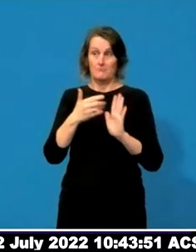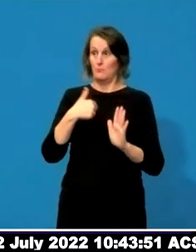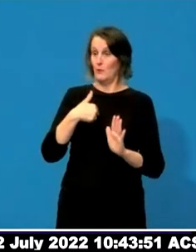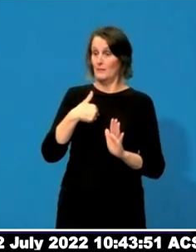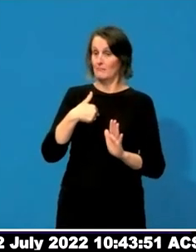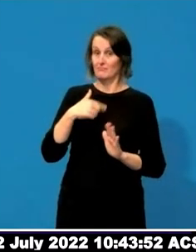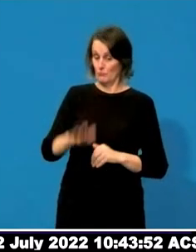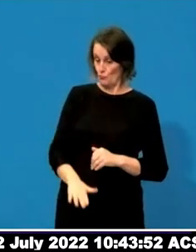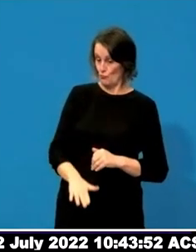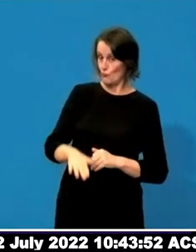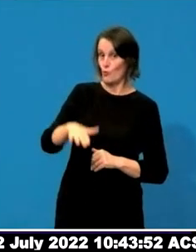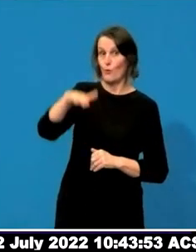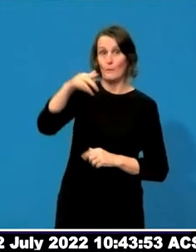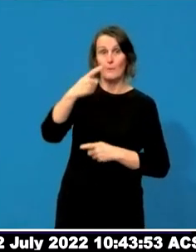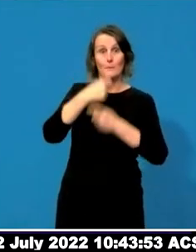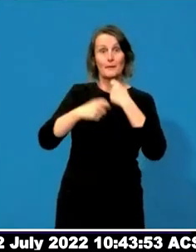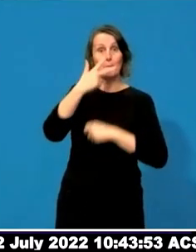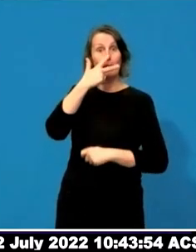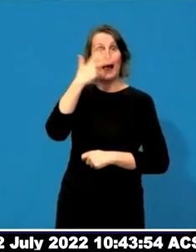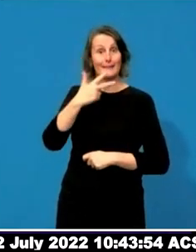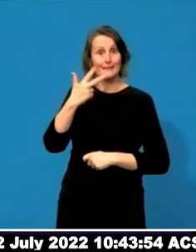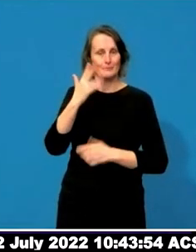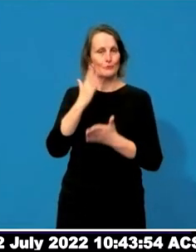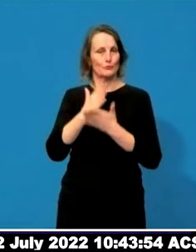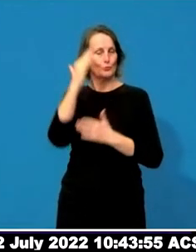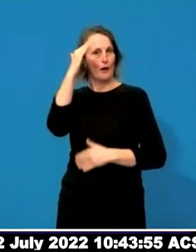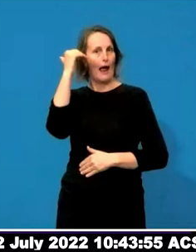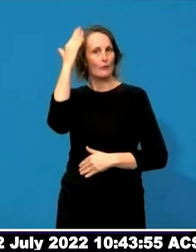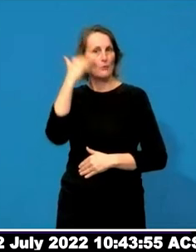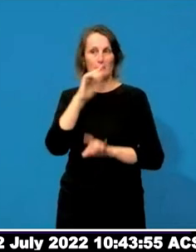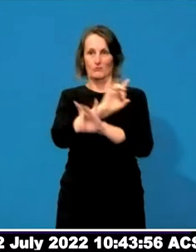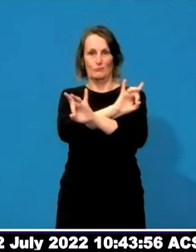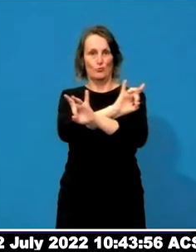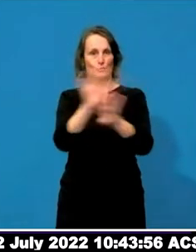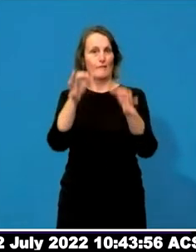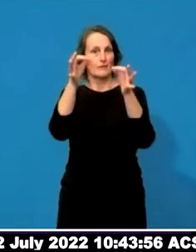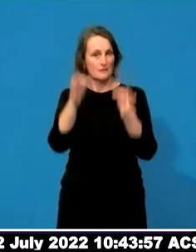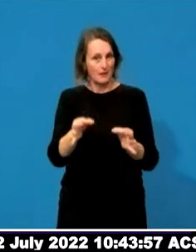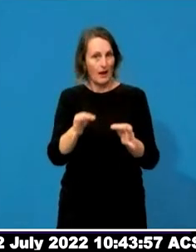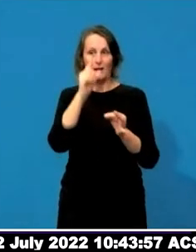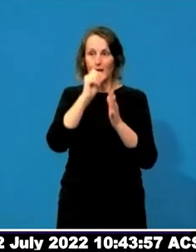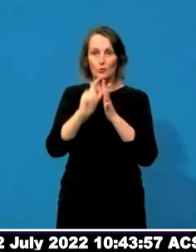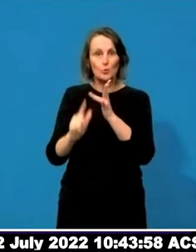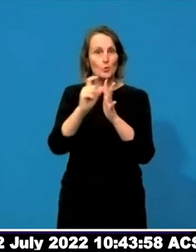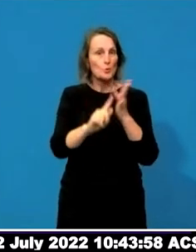and have our own decision-making and our own licence and autonomy.